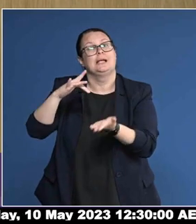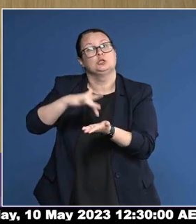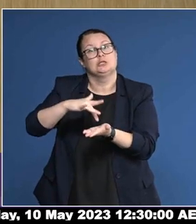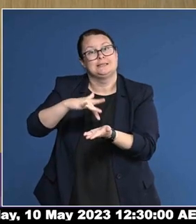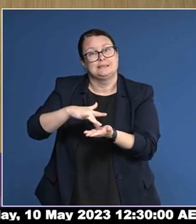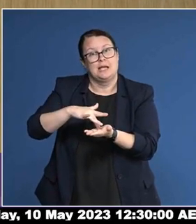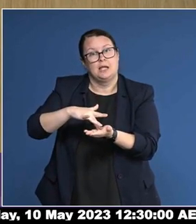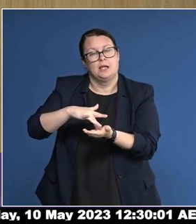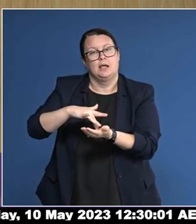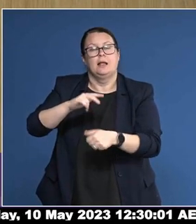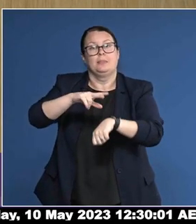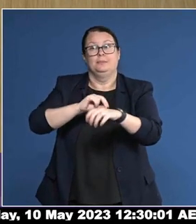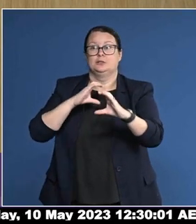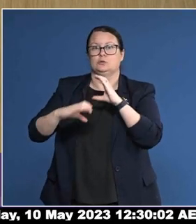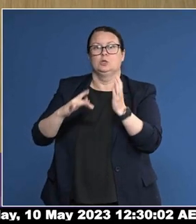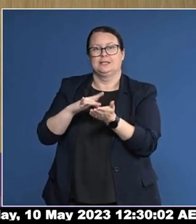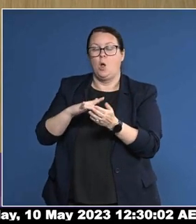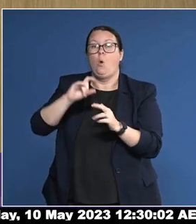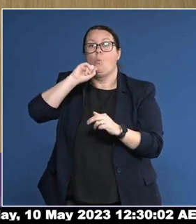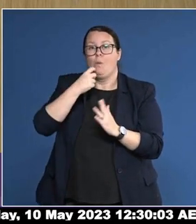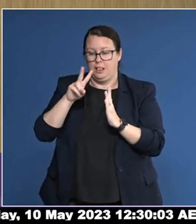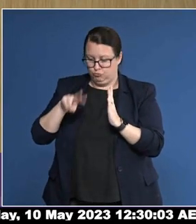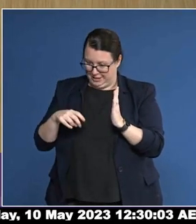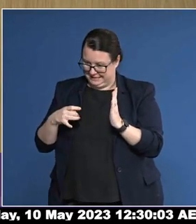themselves to provide brief information to the investigating officers.